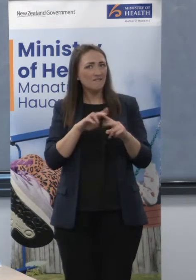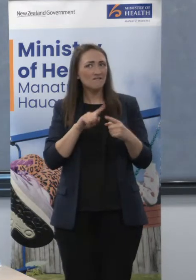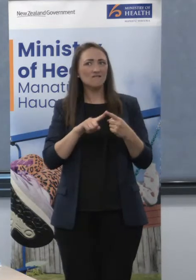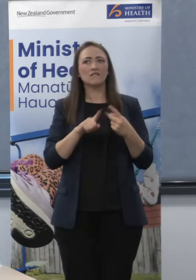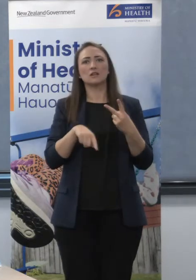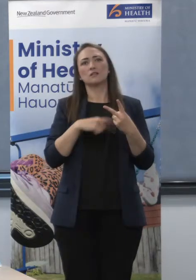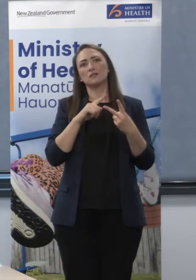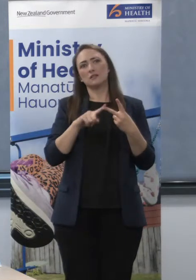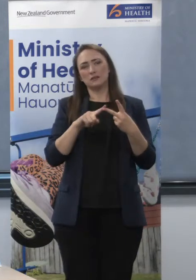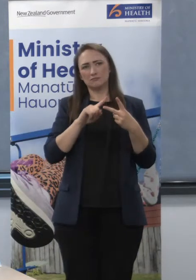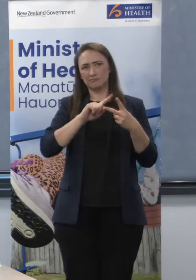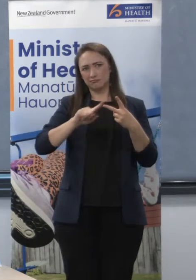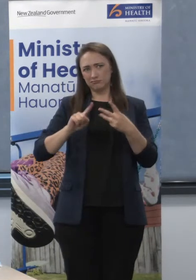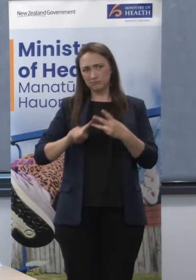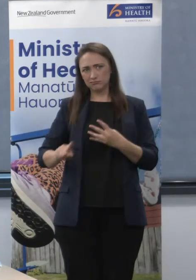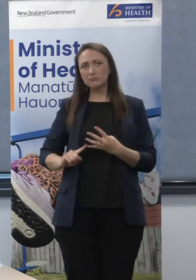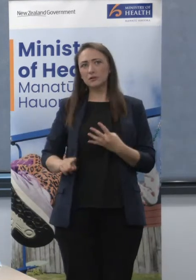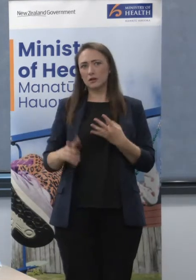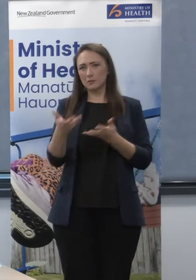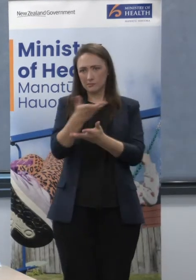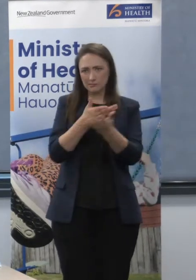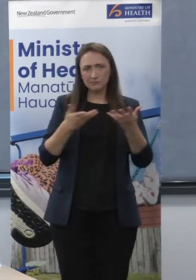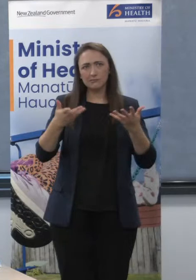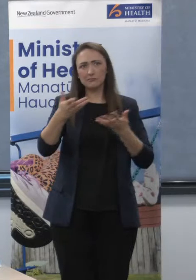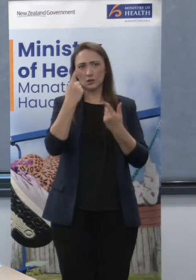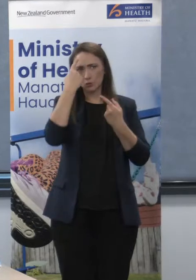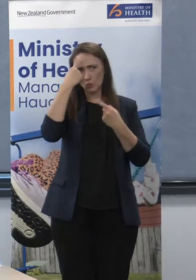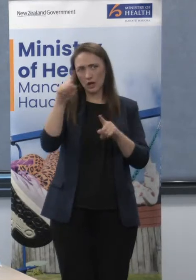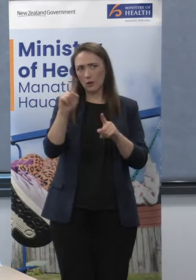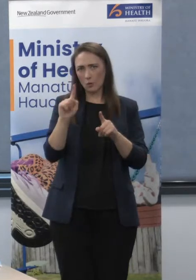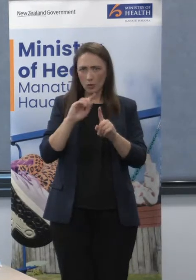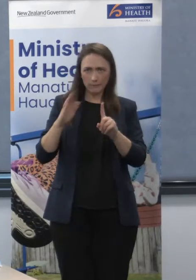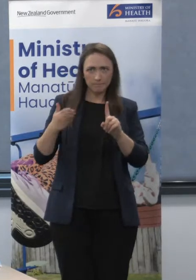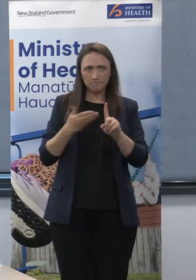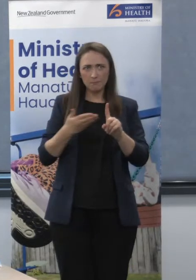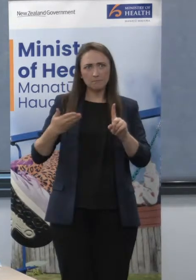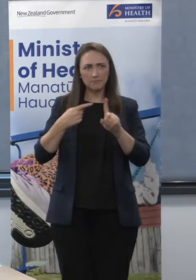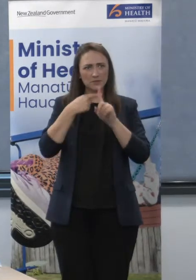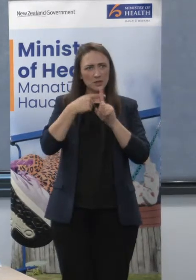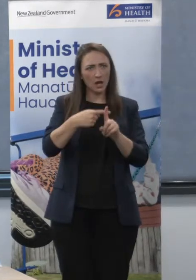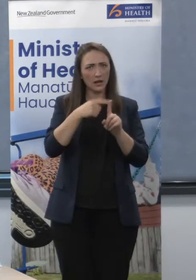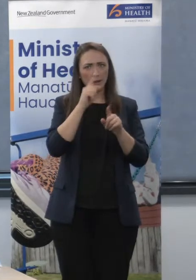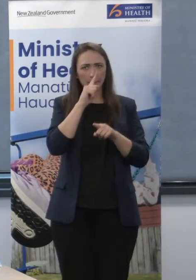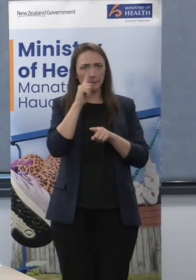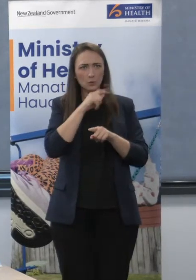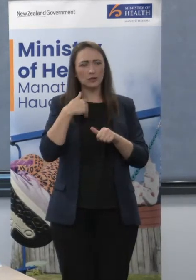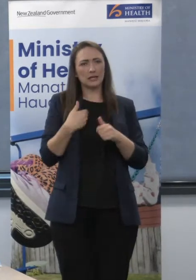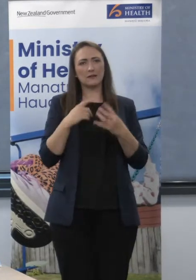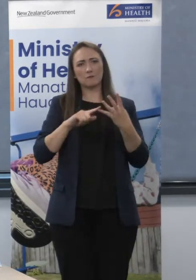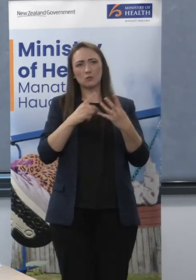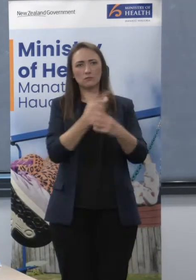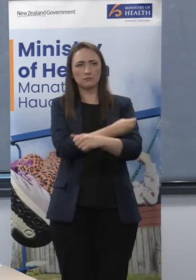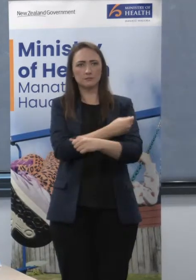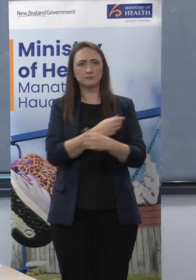the right target for that.